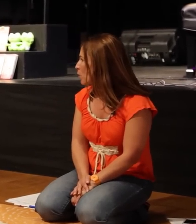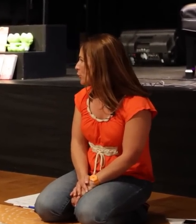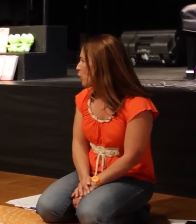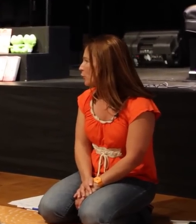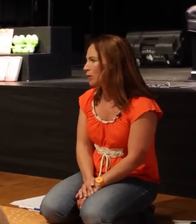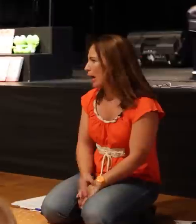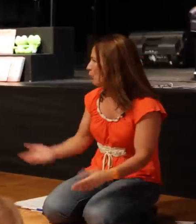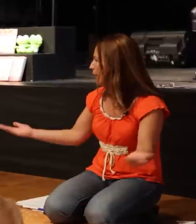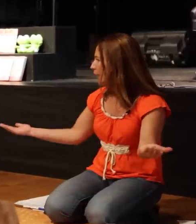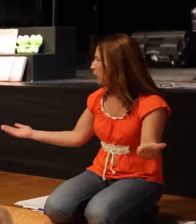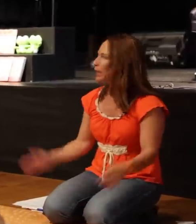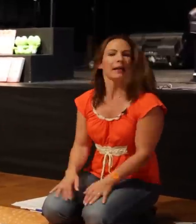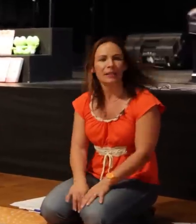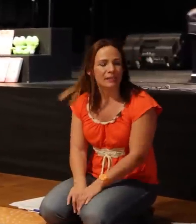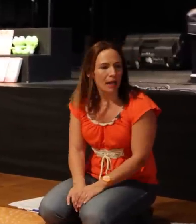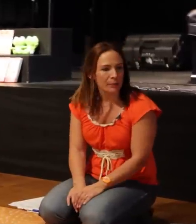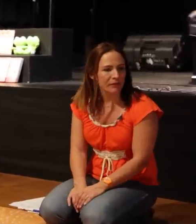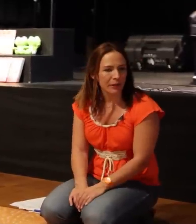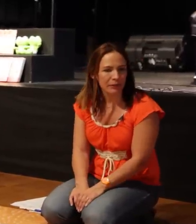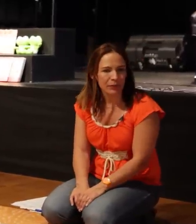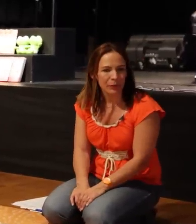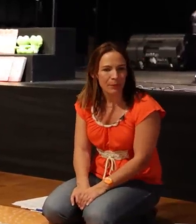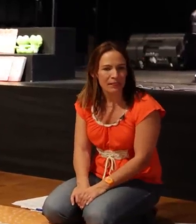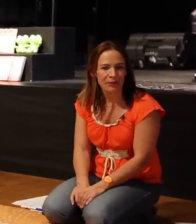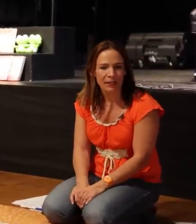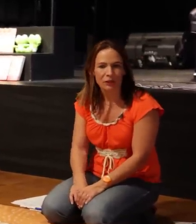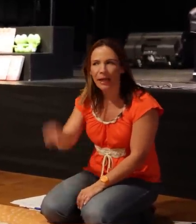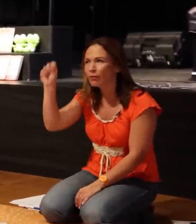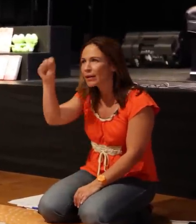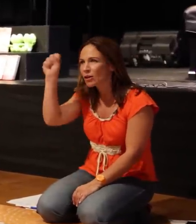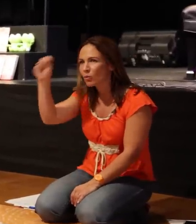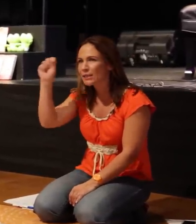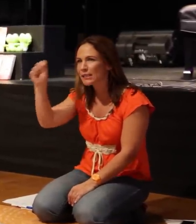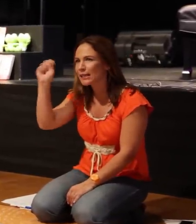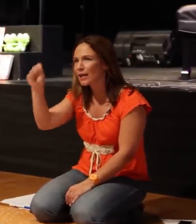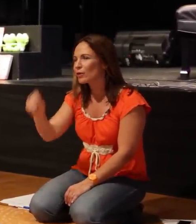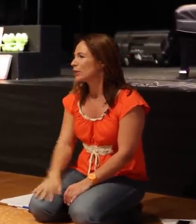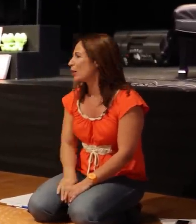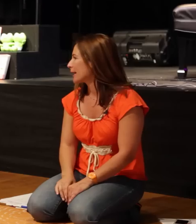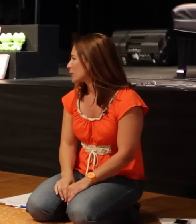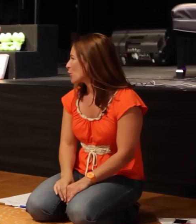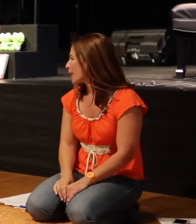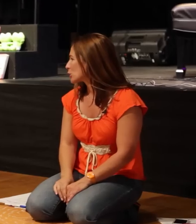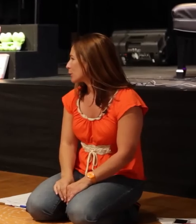or you want to know. I'm right here. It's very different than when I'm on TV and you're like Rachel what's the sign for -- and there's no answer,